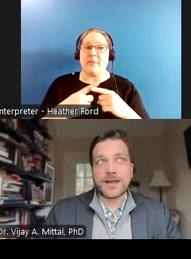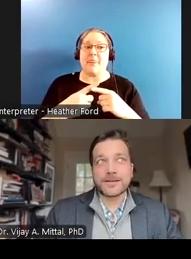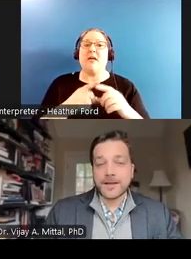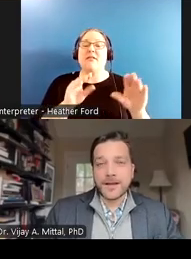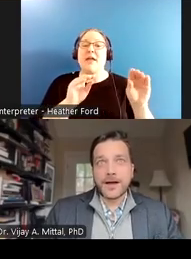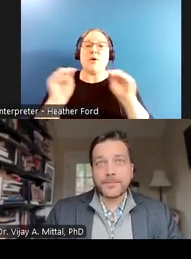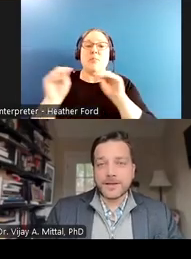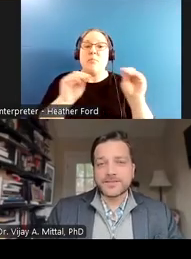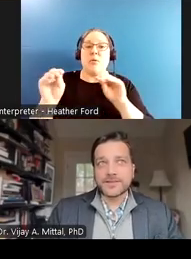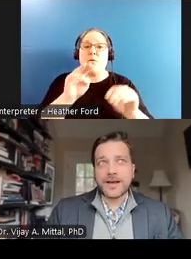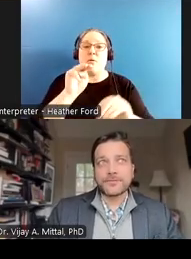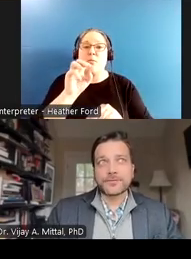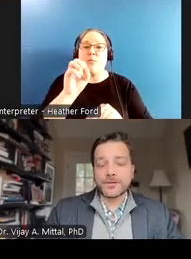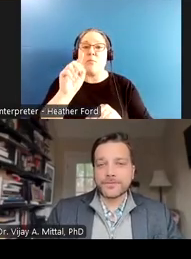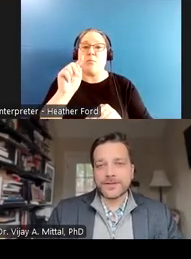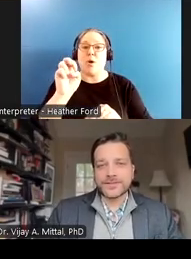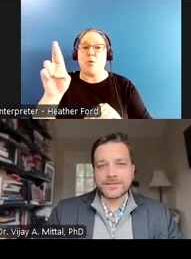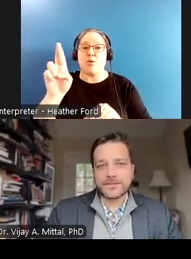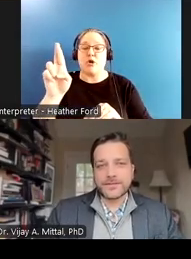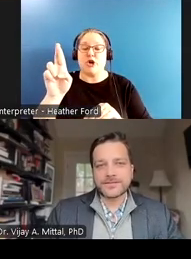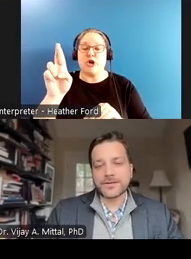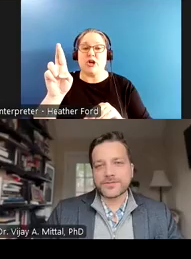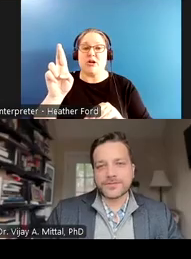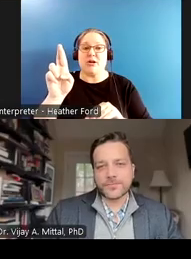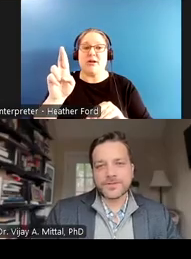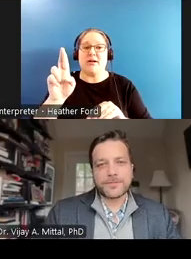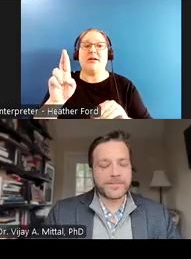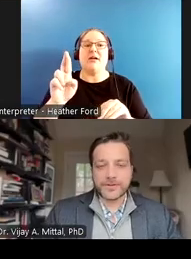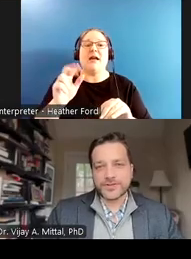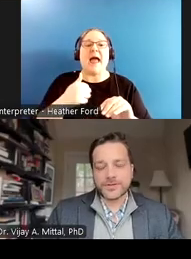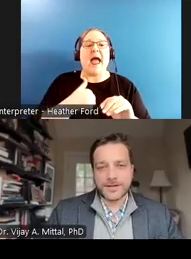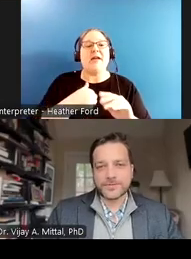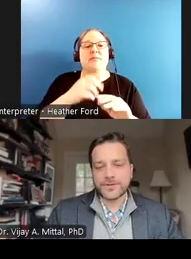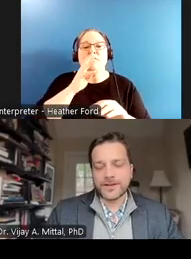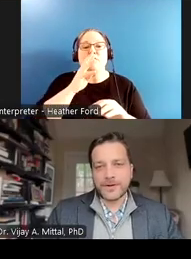and I'm going to scaffold all of this in the psychosis risk population that I do a lot of